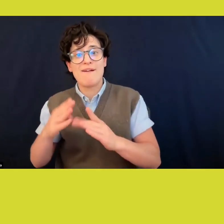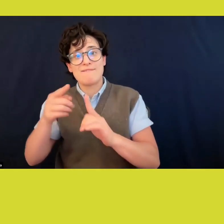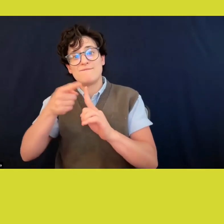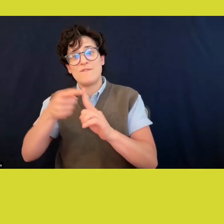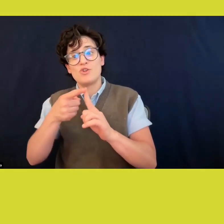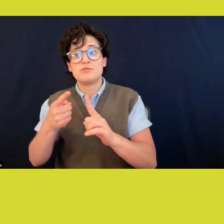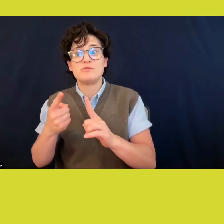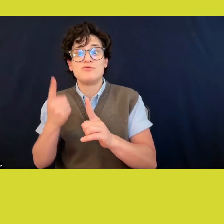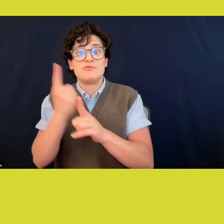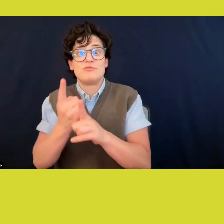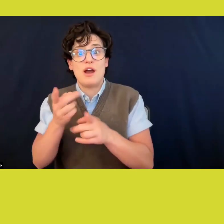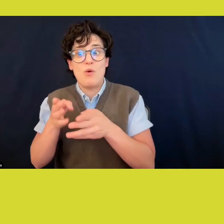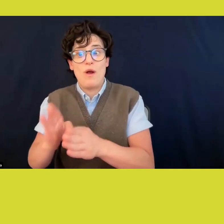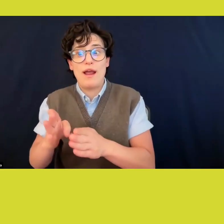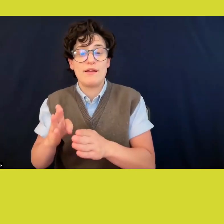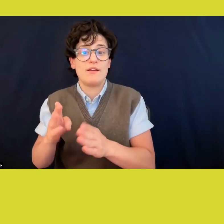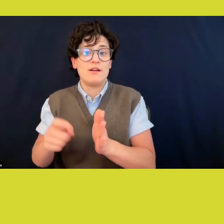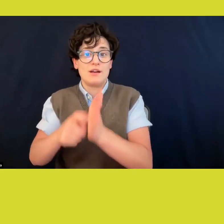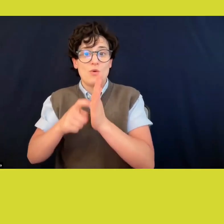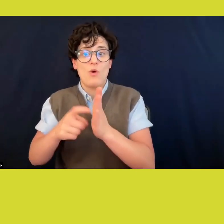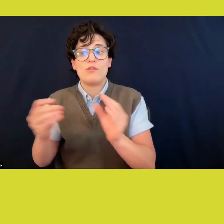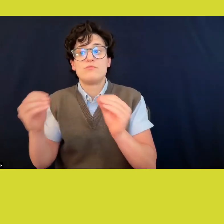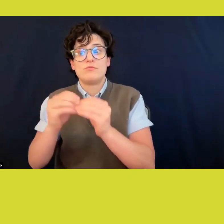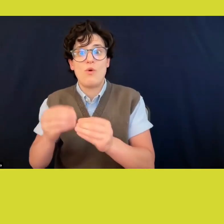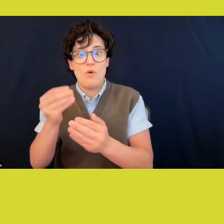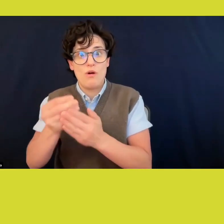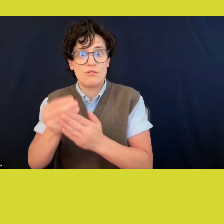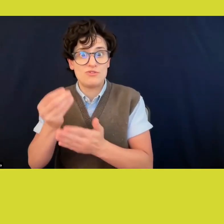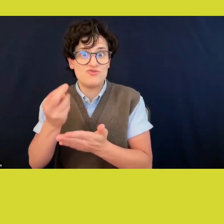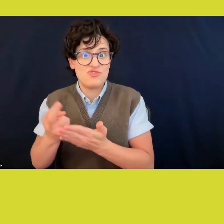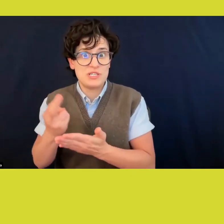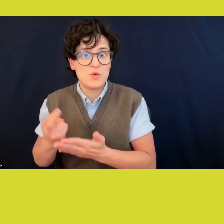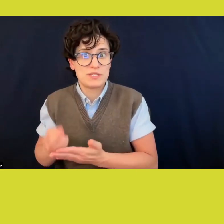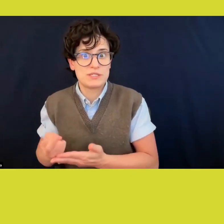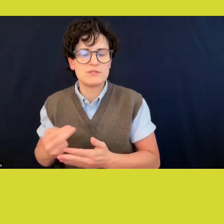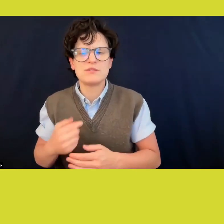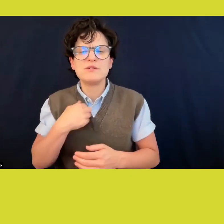to clarify kind of what the costs of the alternatives